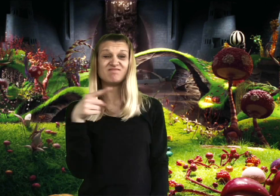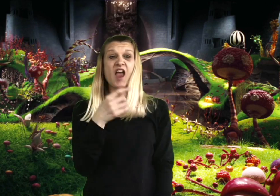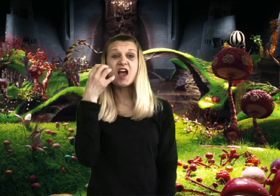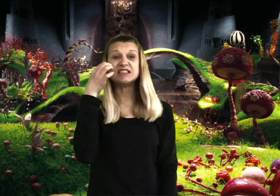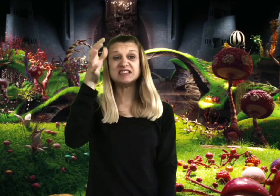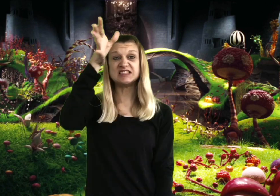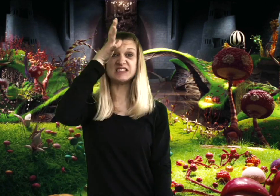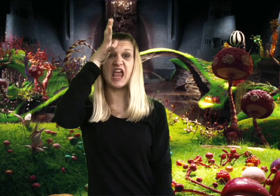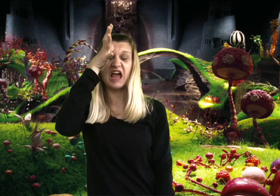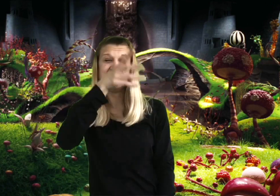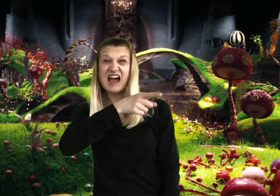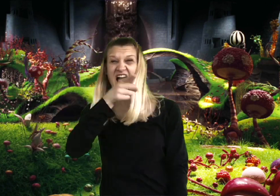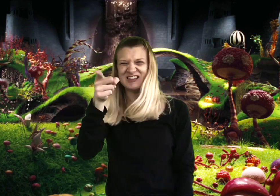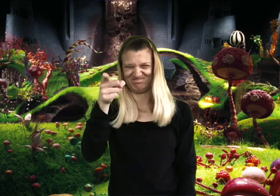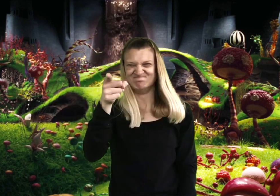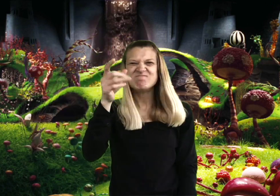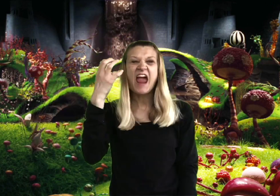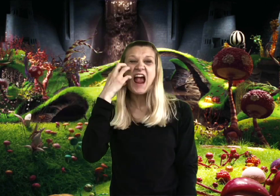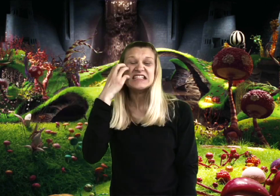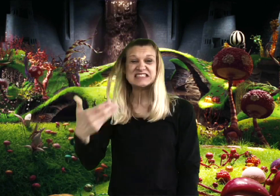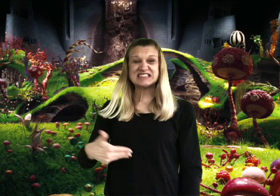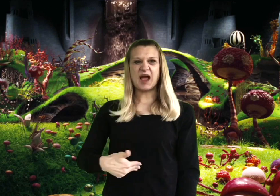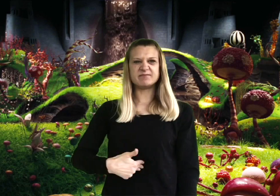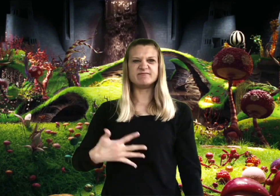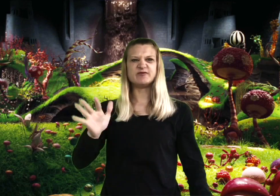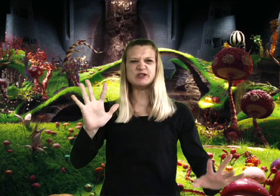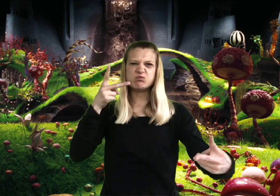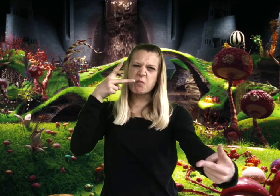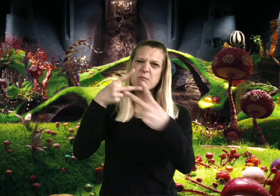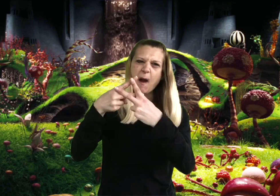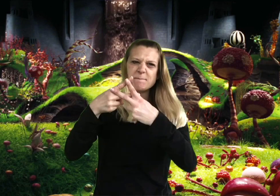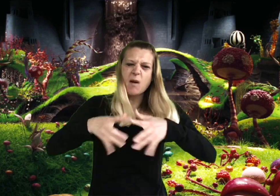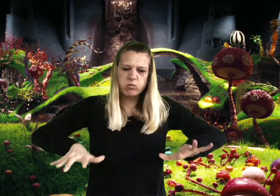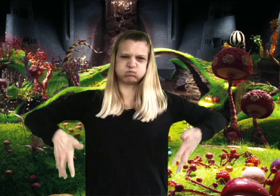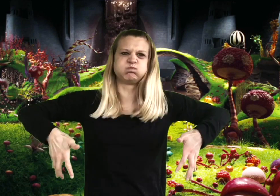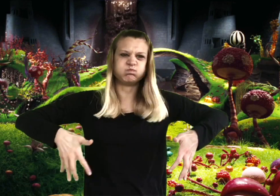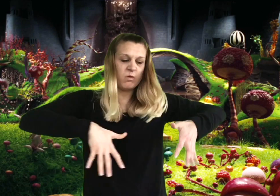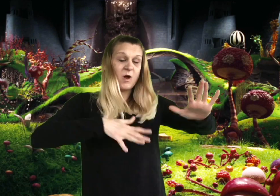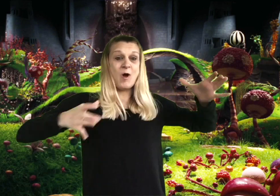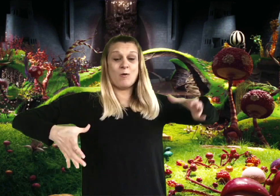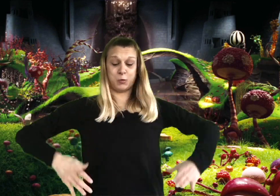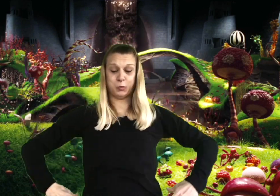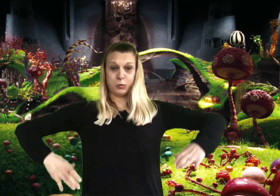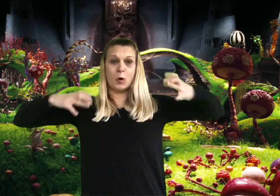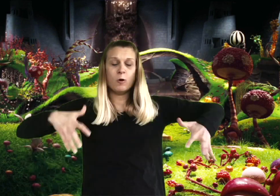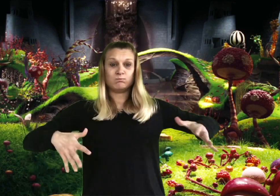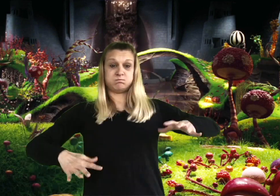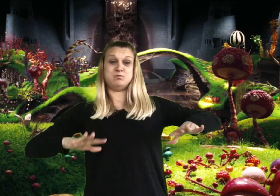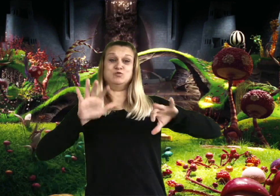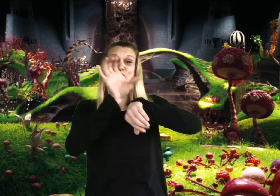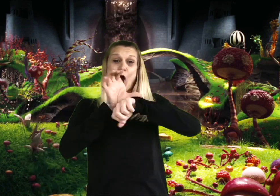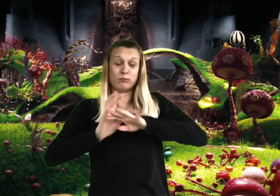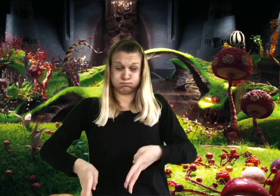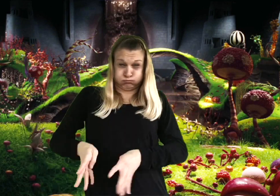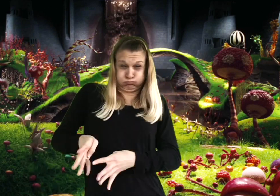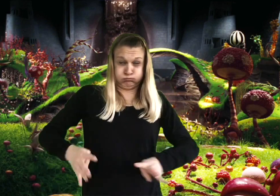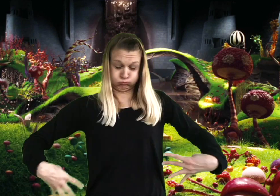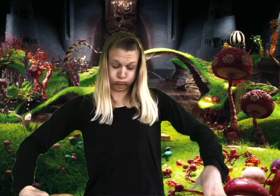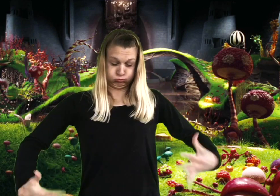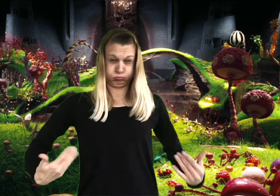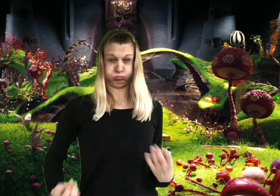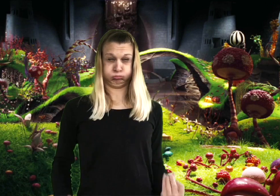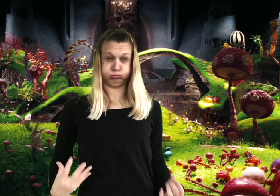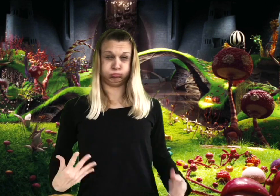"It’s his stomach that’s done it!" said Mr. Gloop.